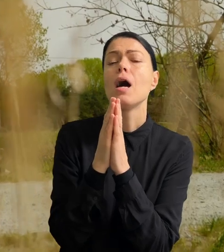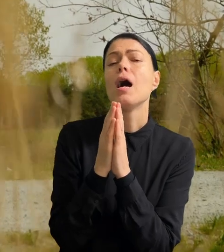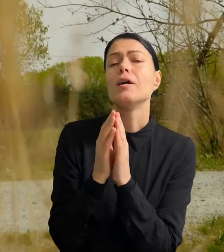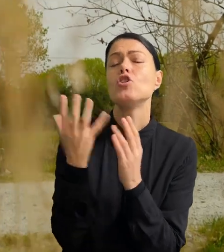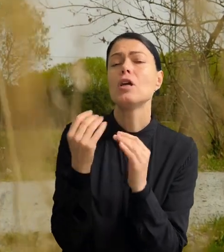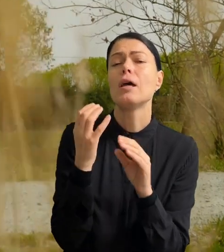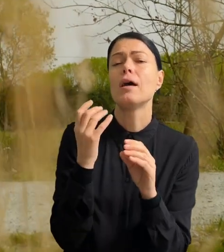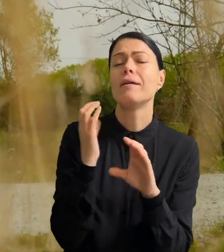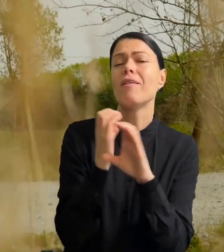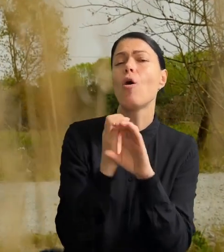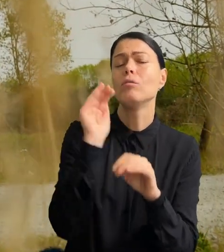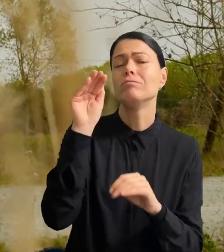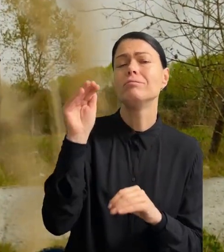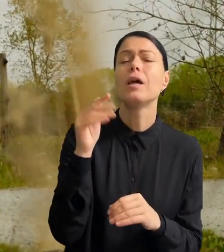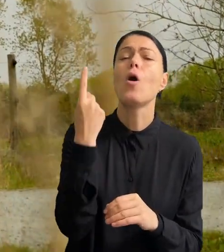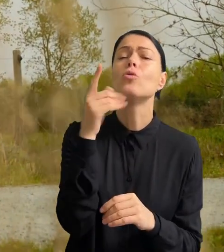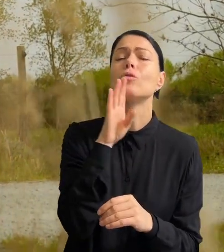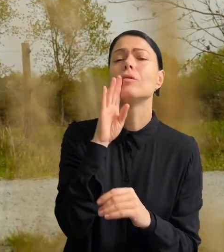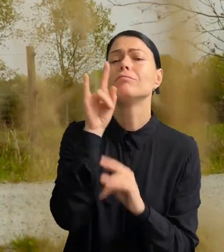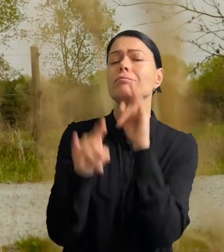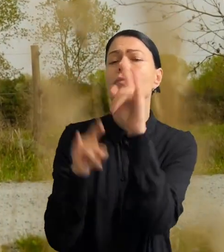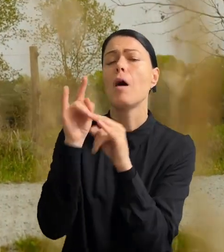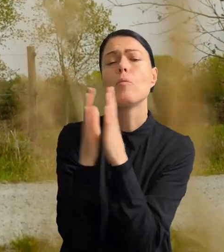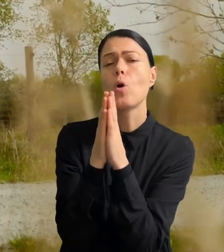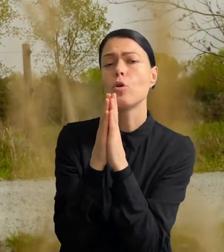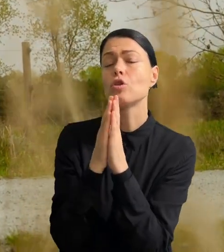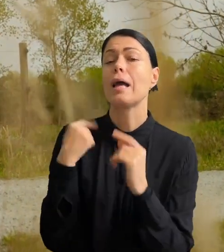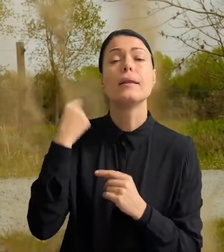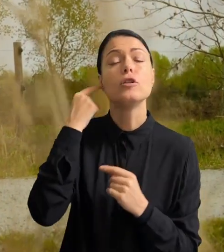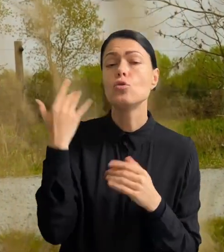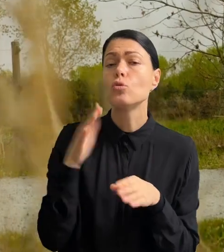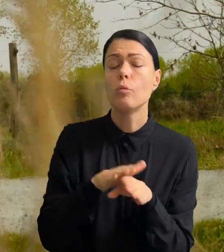And I just persuaded the conductor. I told her that I can’t hear at all.